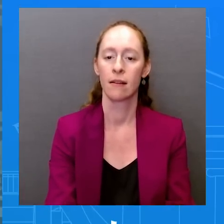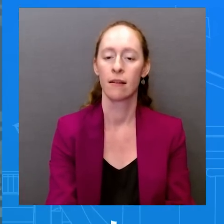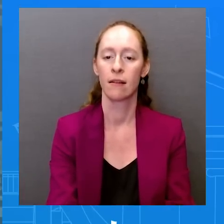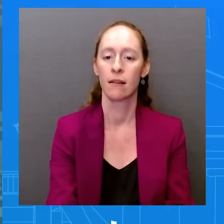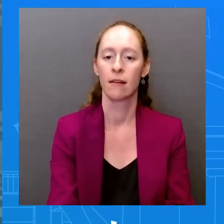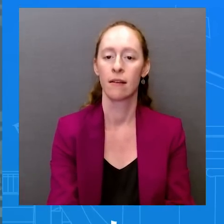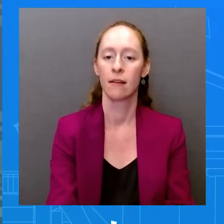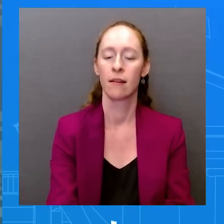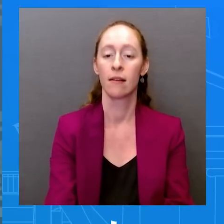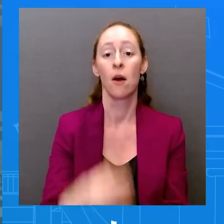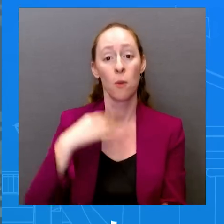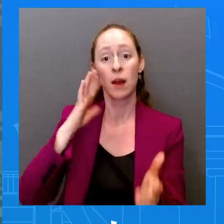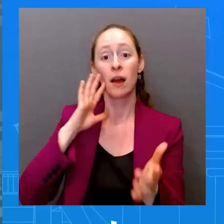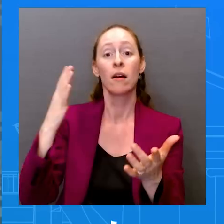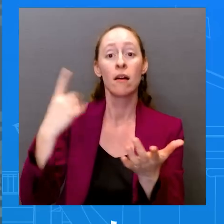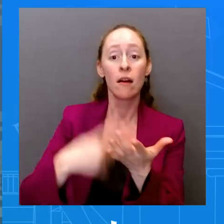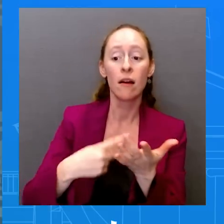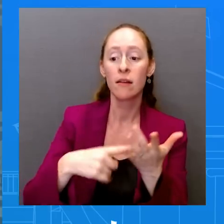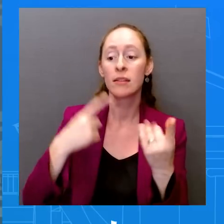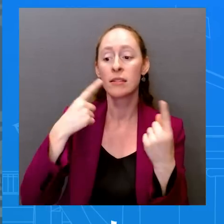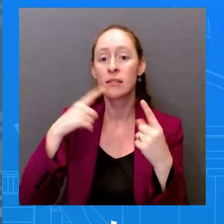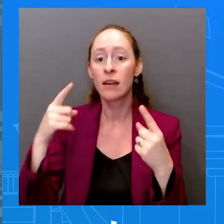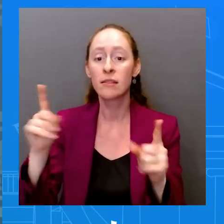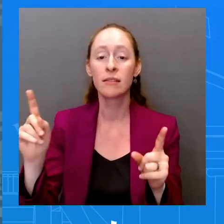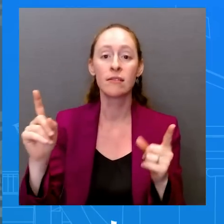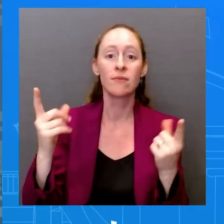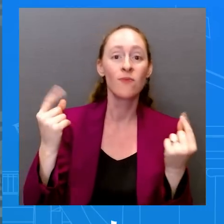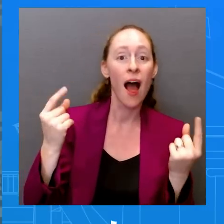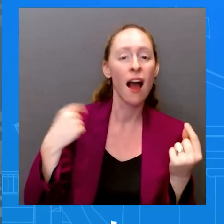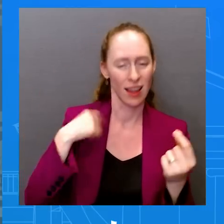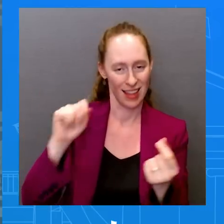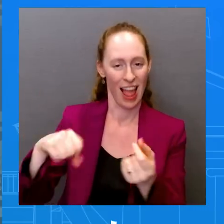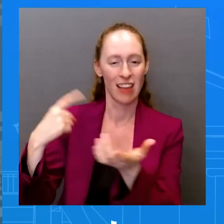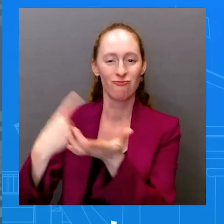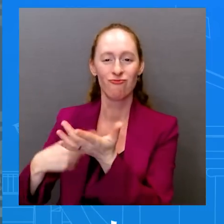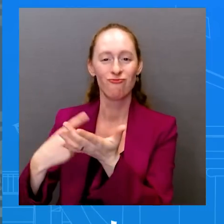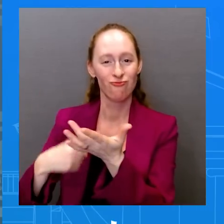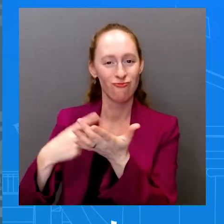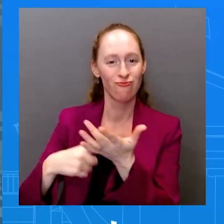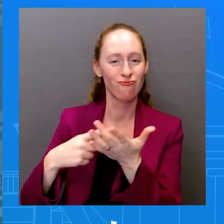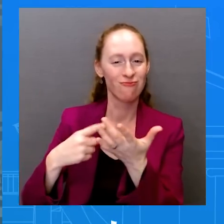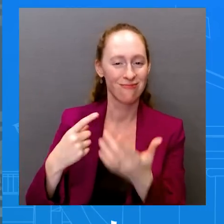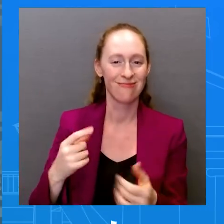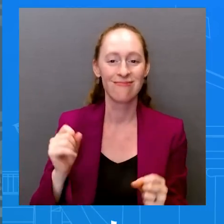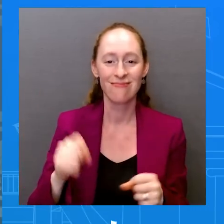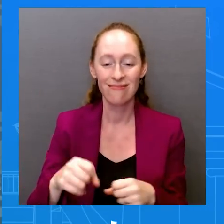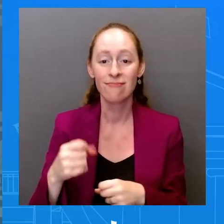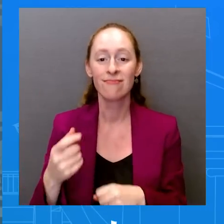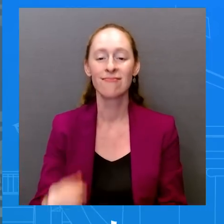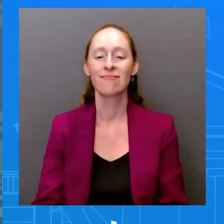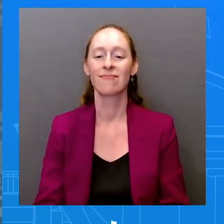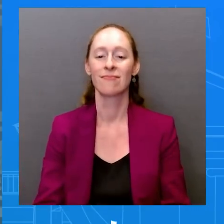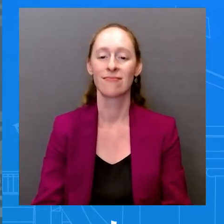And that is building an economy that works for all, doesn't leave anybody behind; make sure that we build an economy from the bottom up